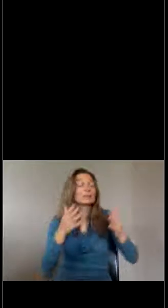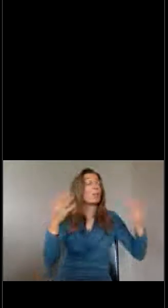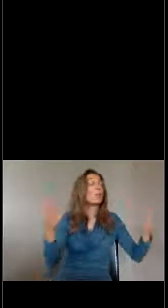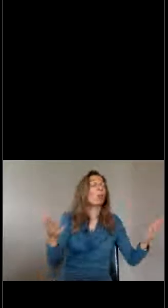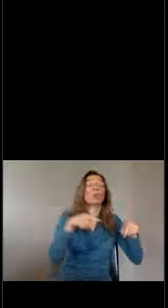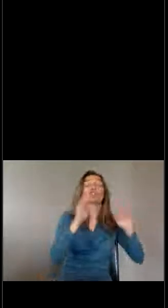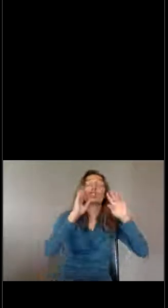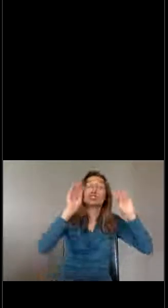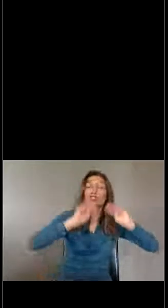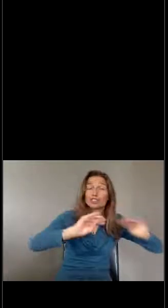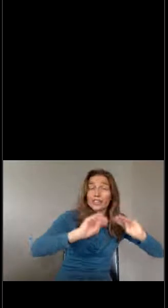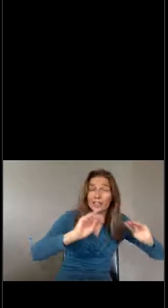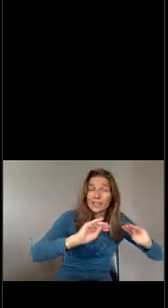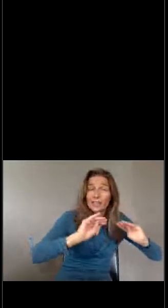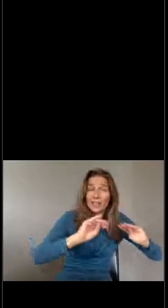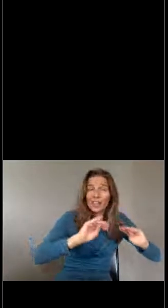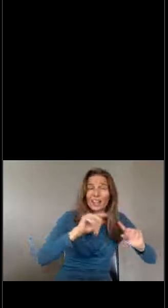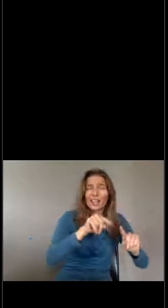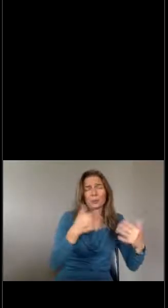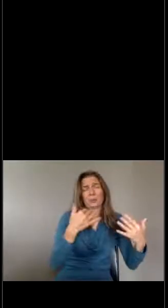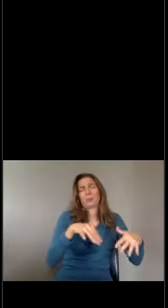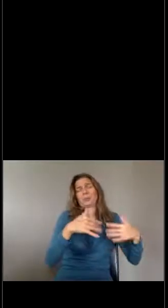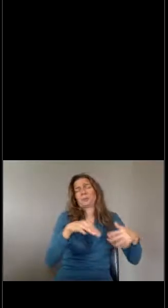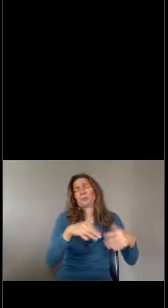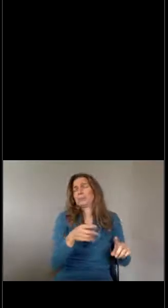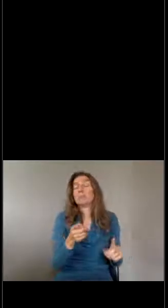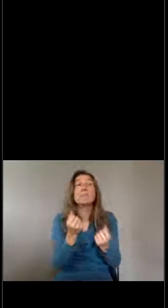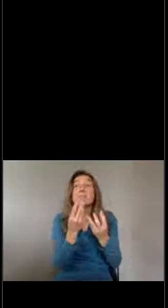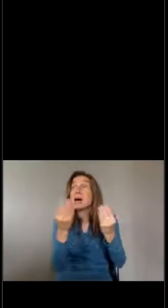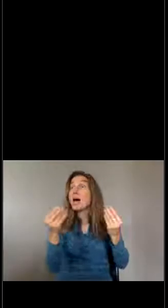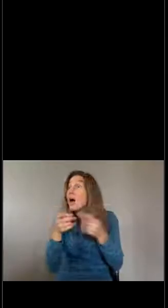and there was poor awareness of both the programmes themselves